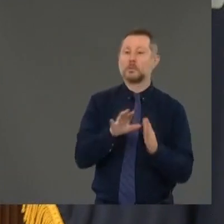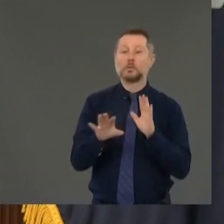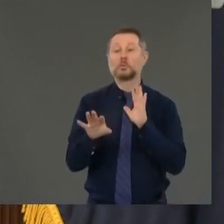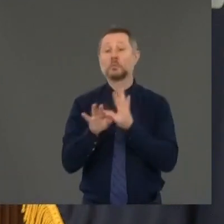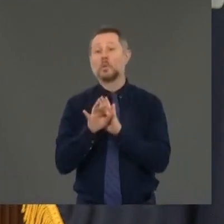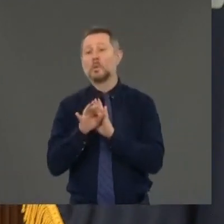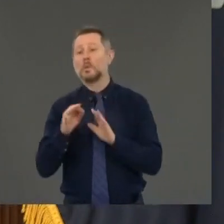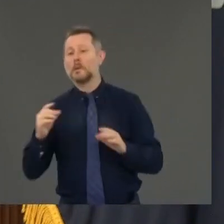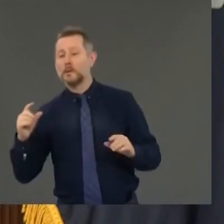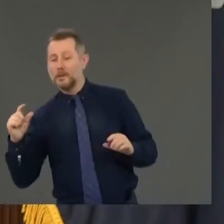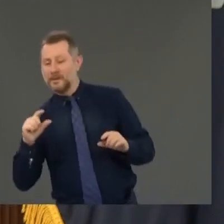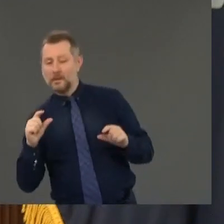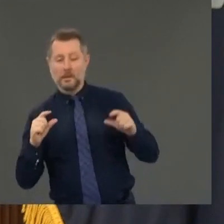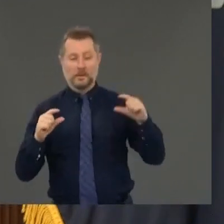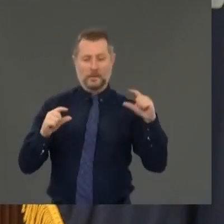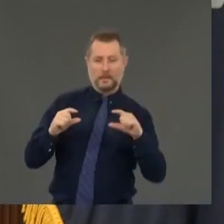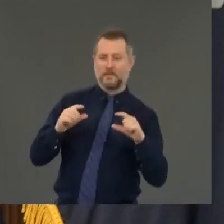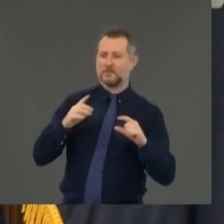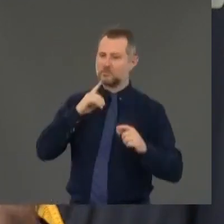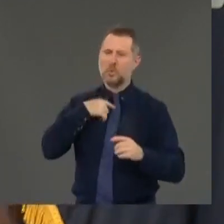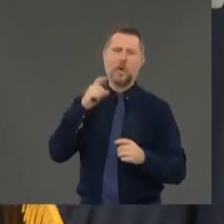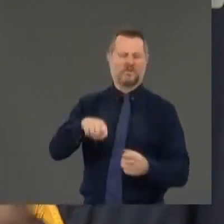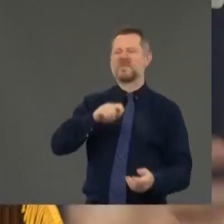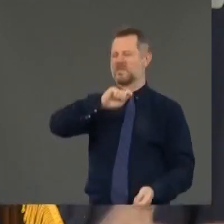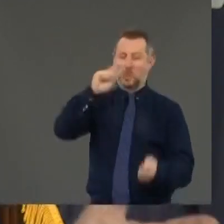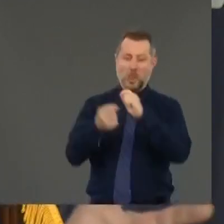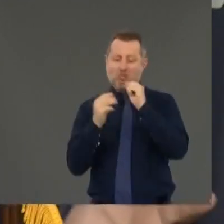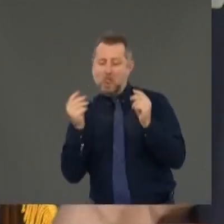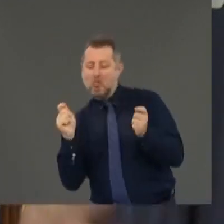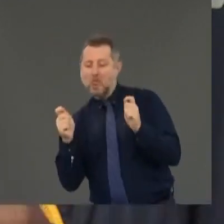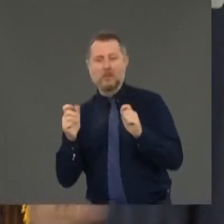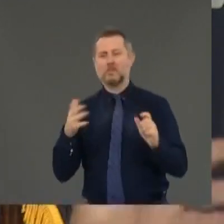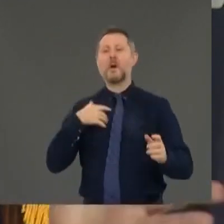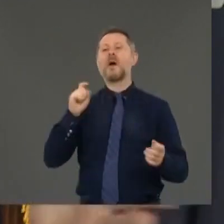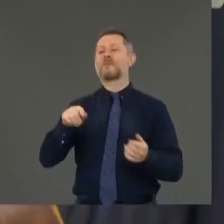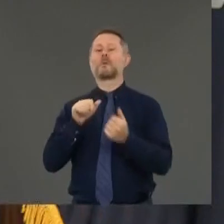DOING THIS PIECEMEAL.